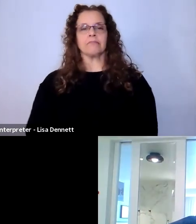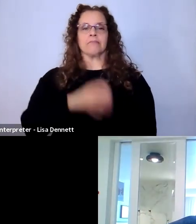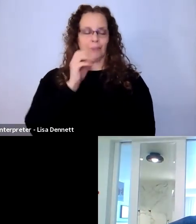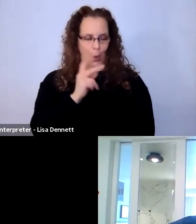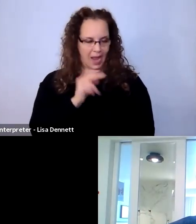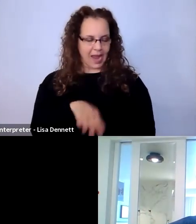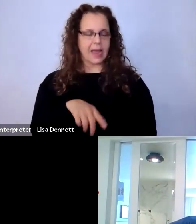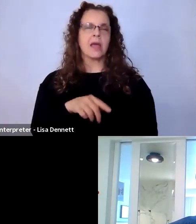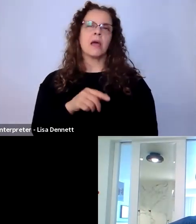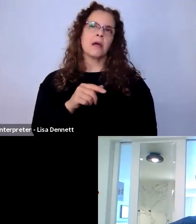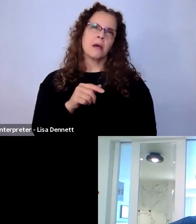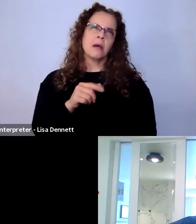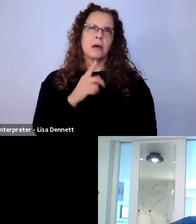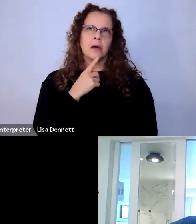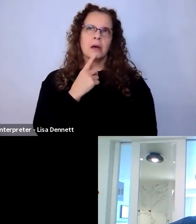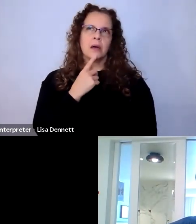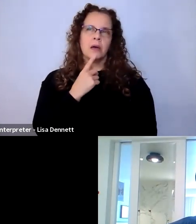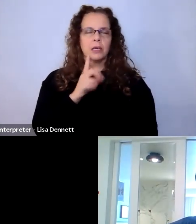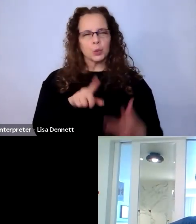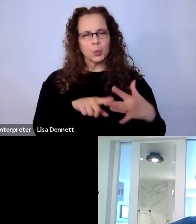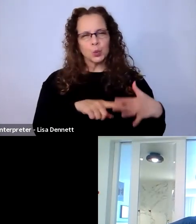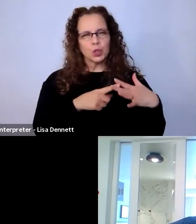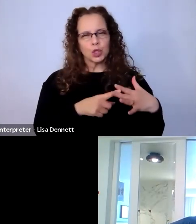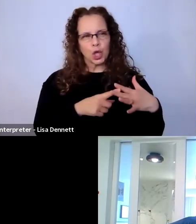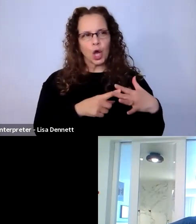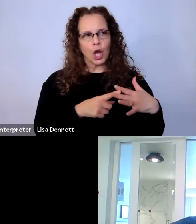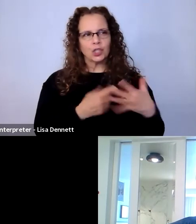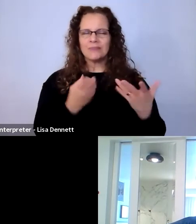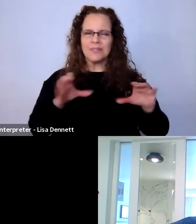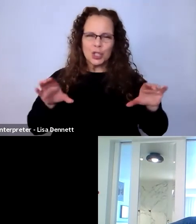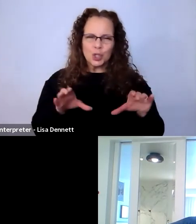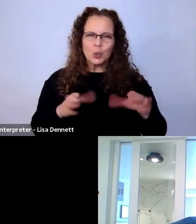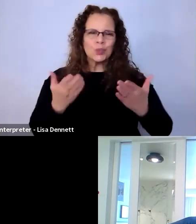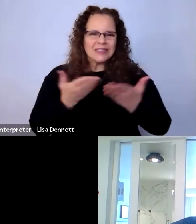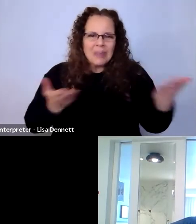Joe Devon: to embark on, I would say just do something for God, if you aren't already.